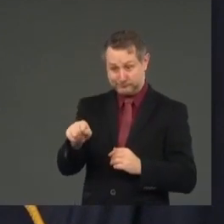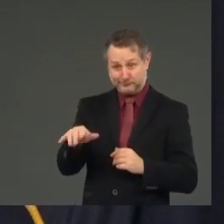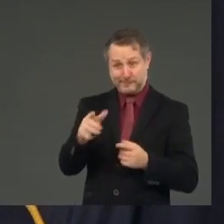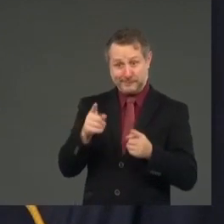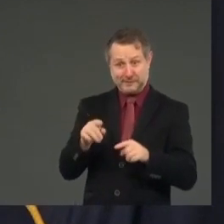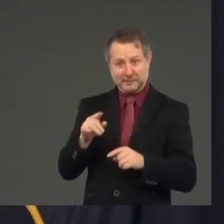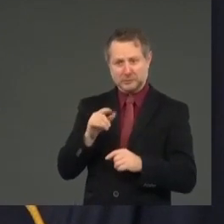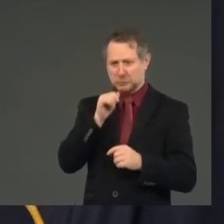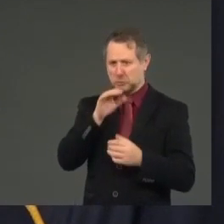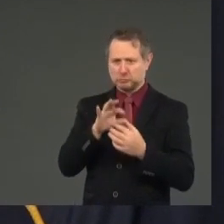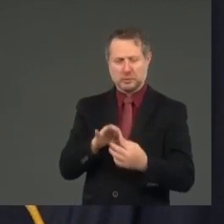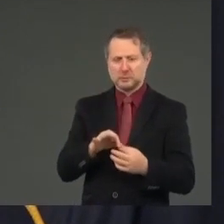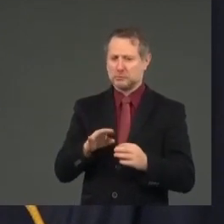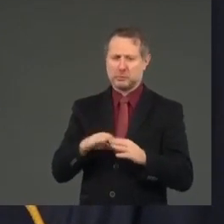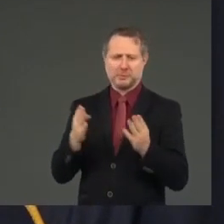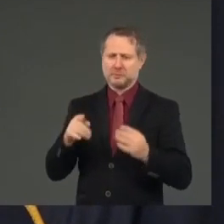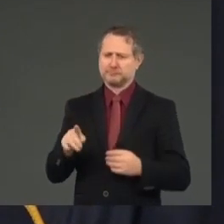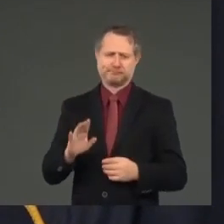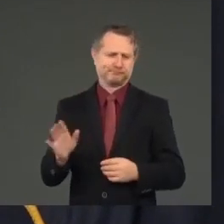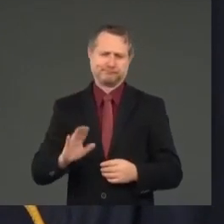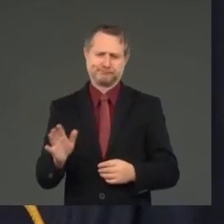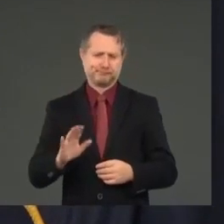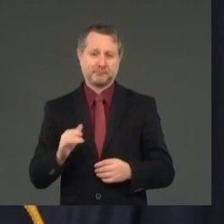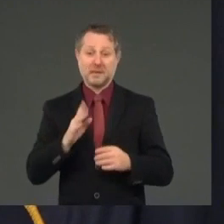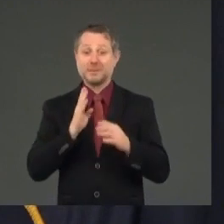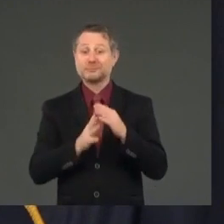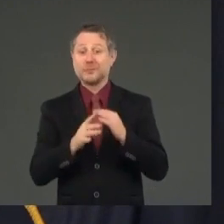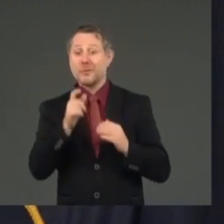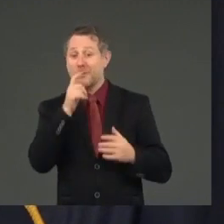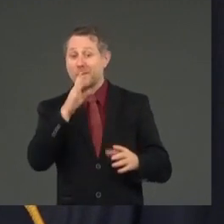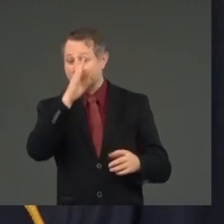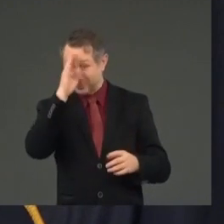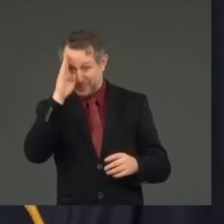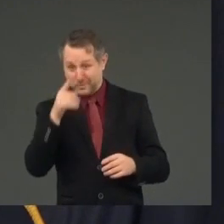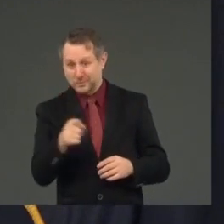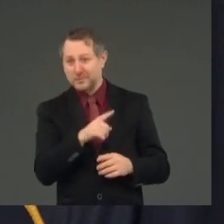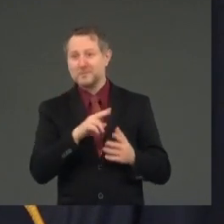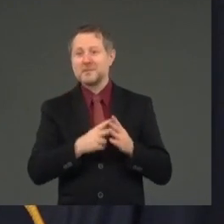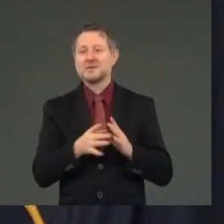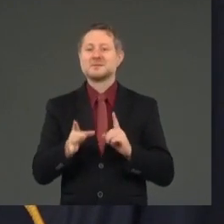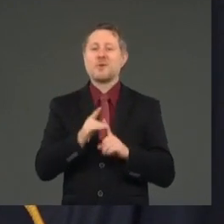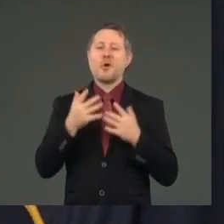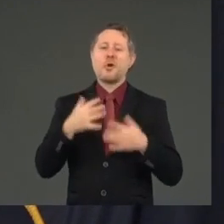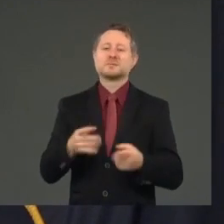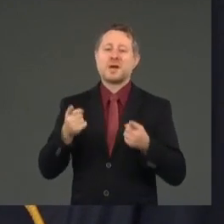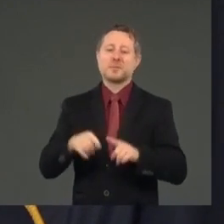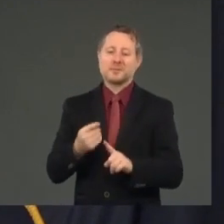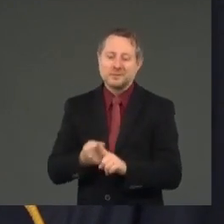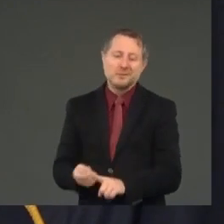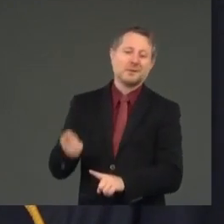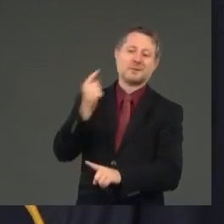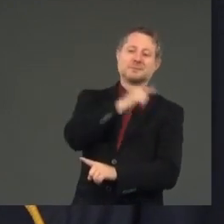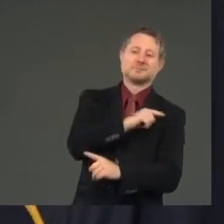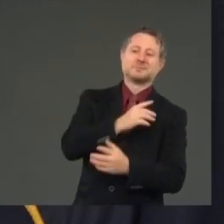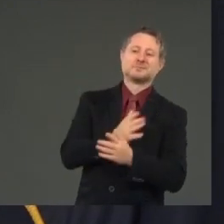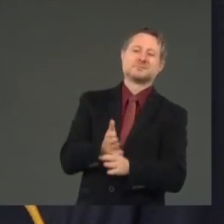NUMBERS. BY DEFINITION, A HOSPITALIZATION RATE COULDN'T HAVE ANYTHING TO